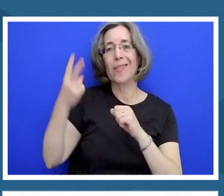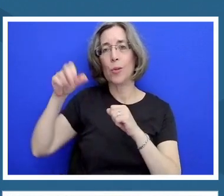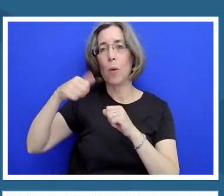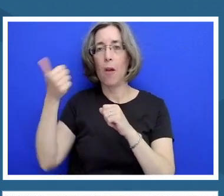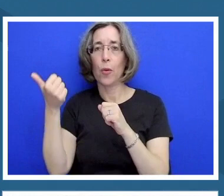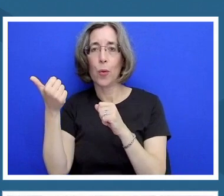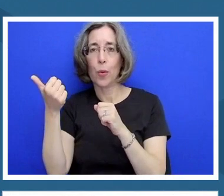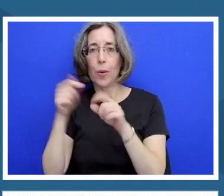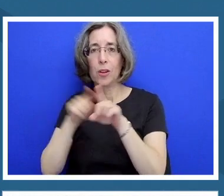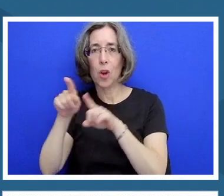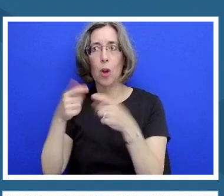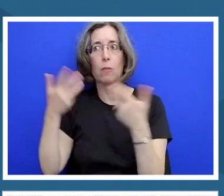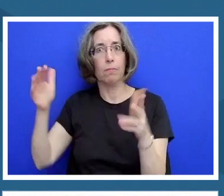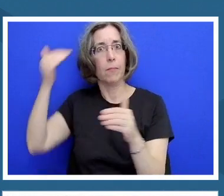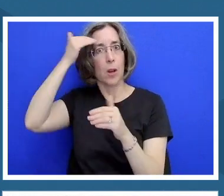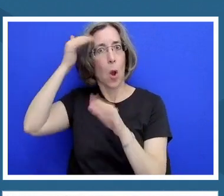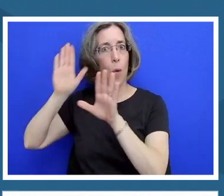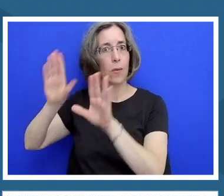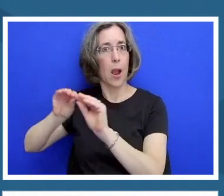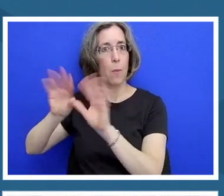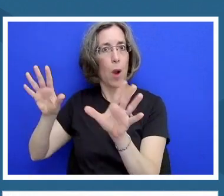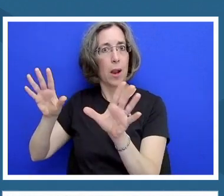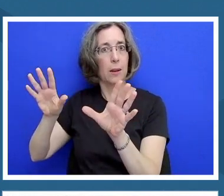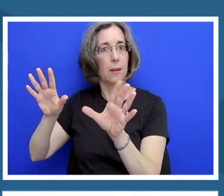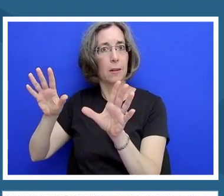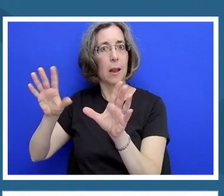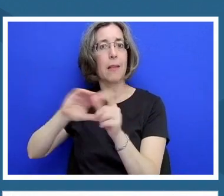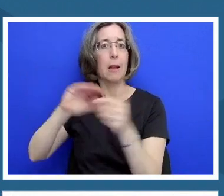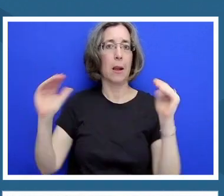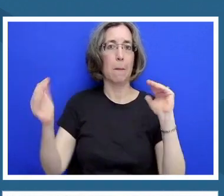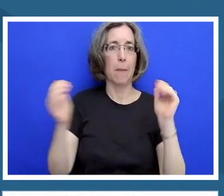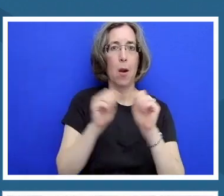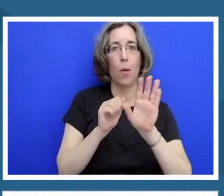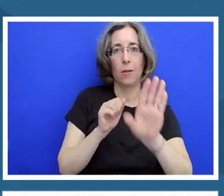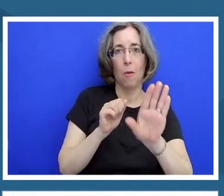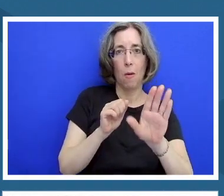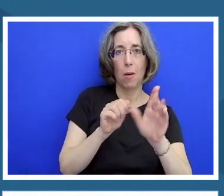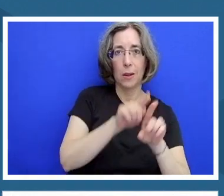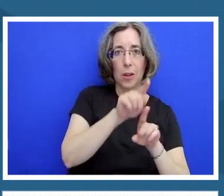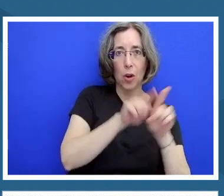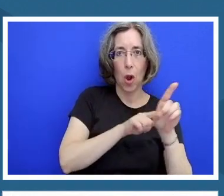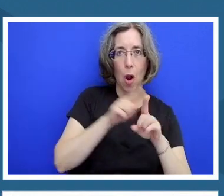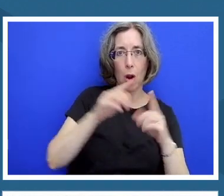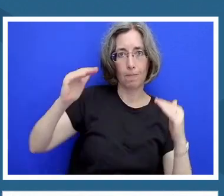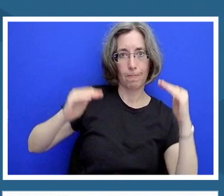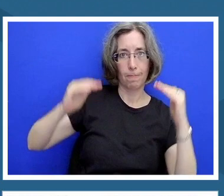we'll um show you